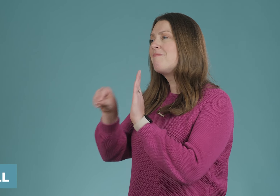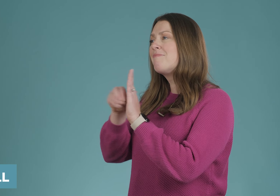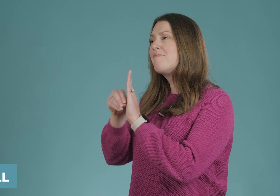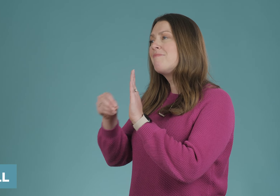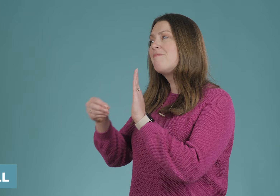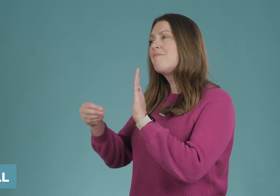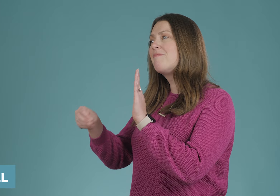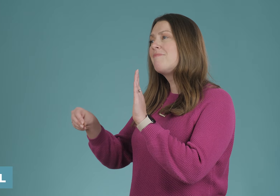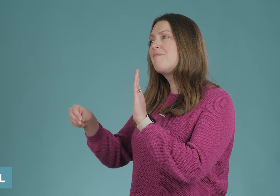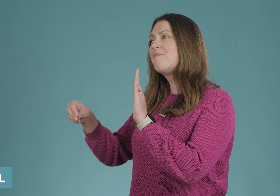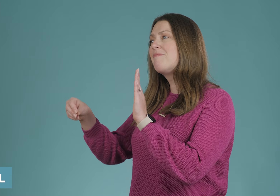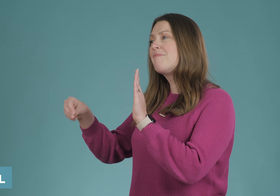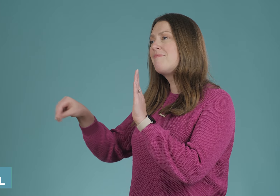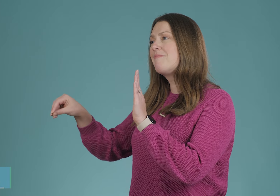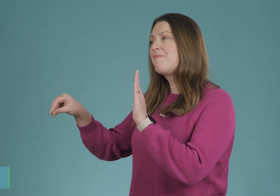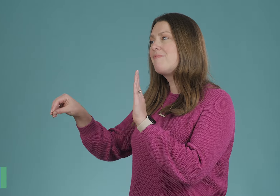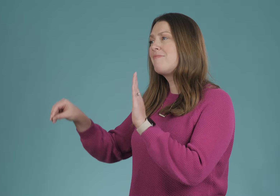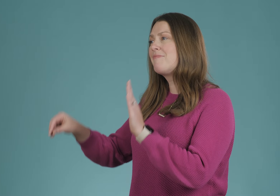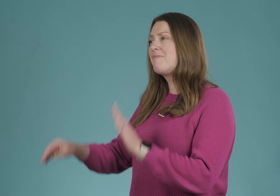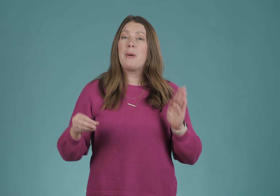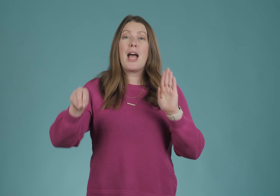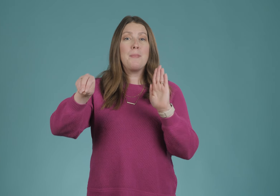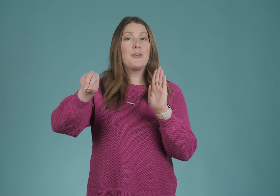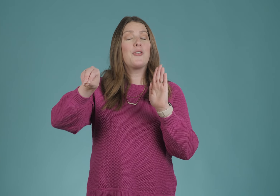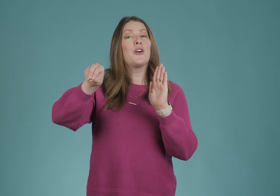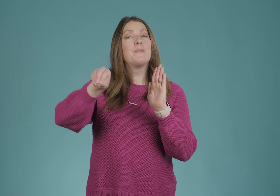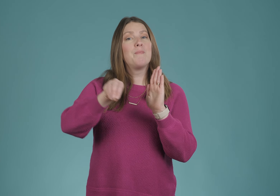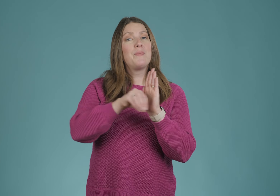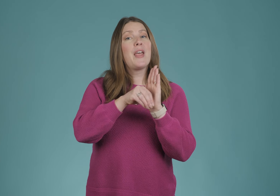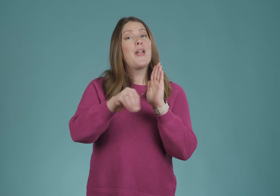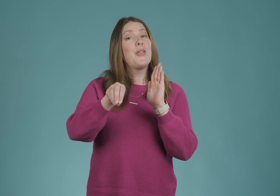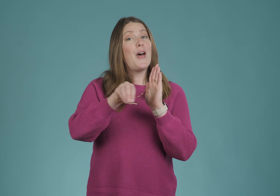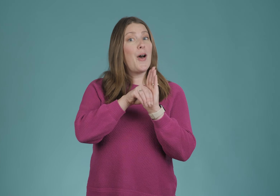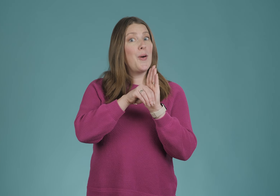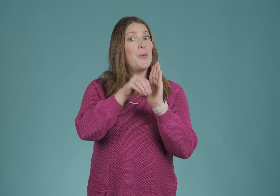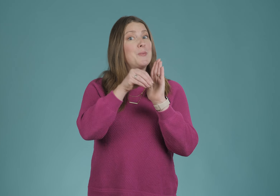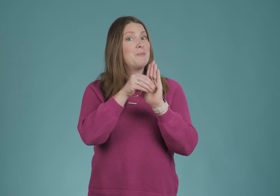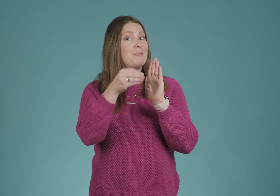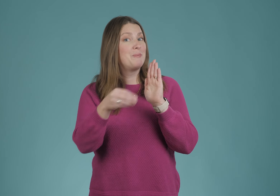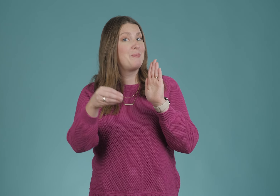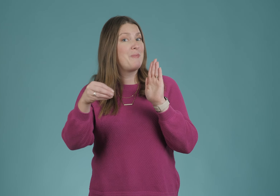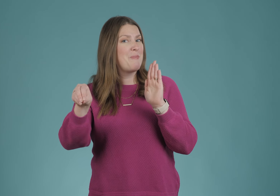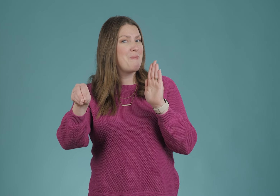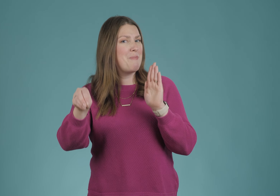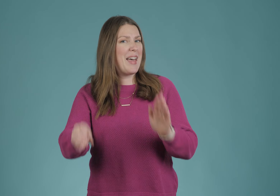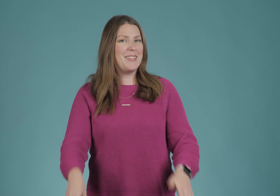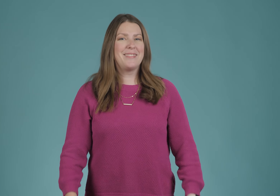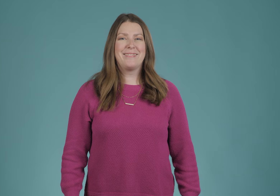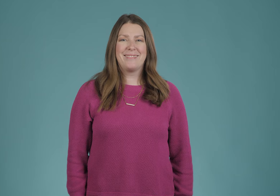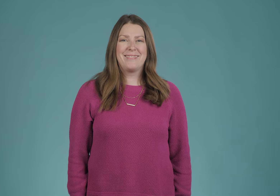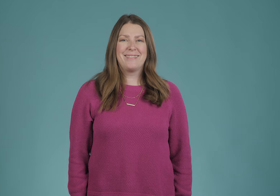There are many different hand shapes that can be used. But I prefer the “O” bell